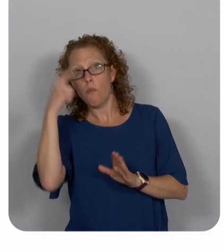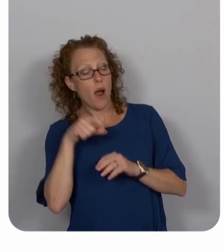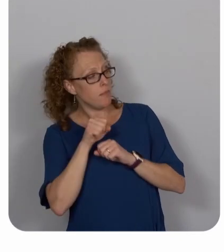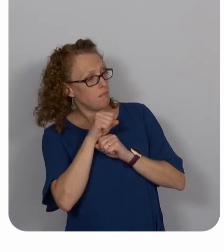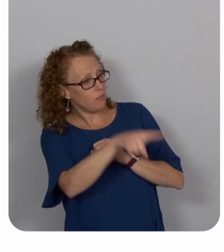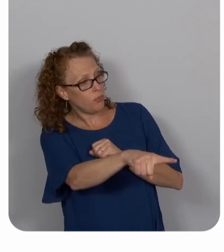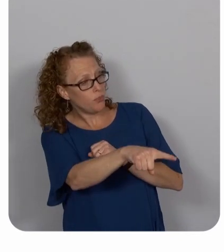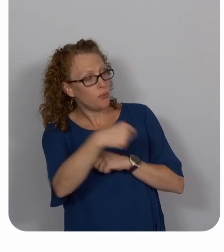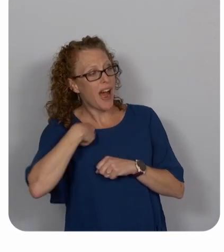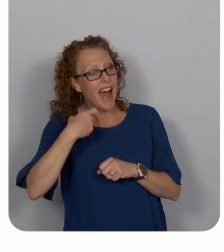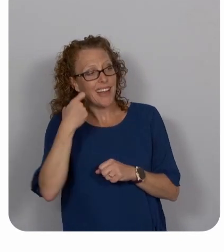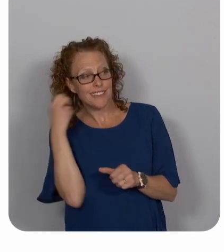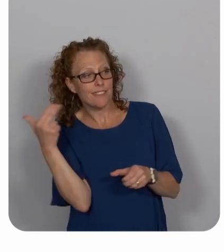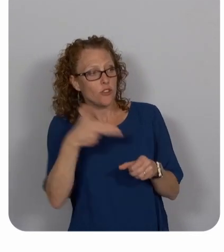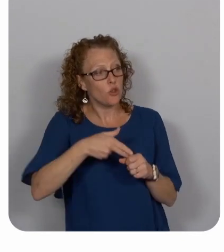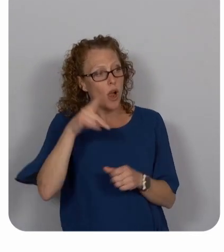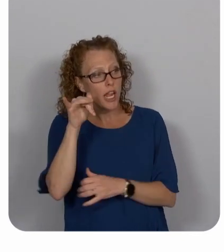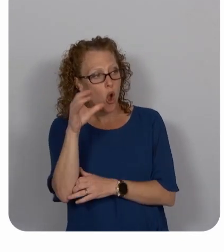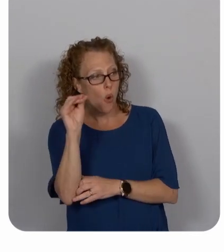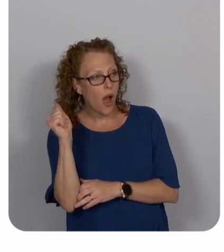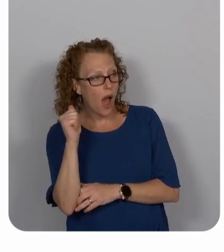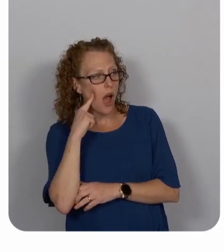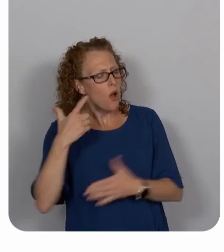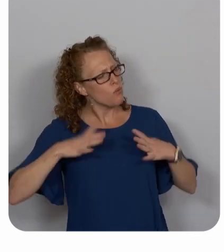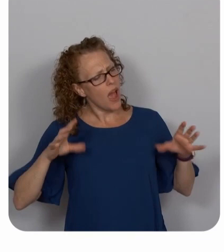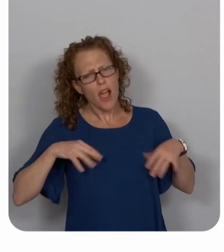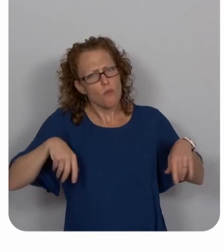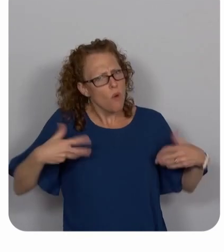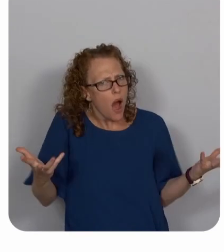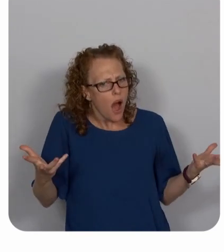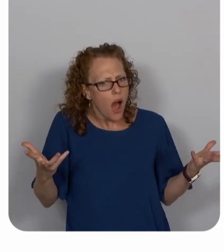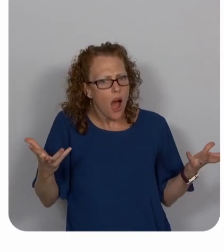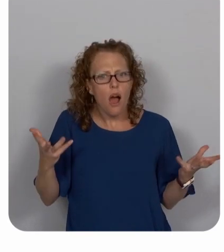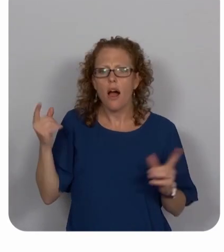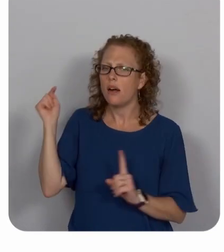The intent entity would be detected by the model first, and then